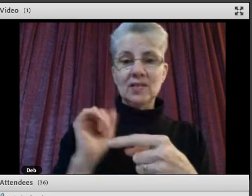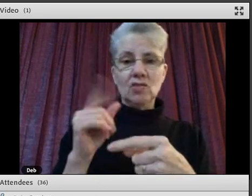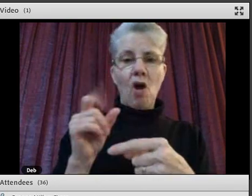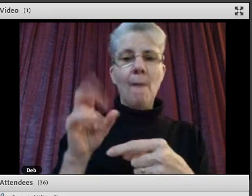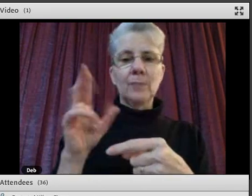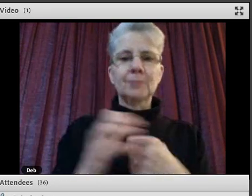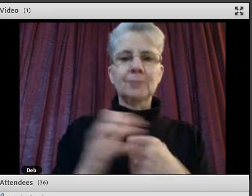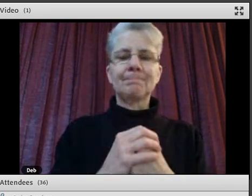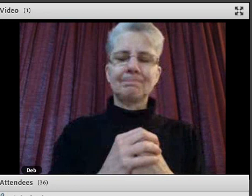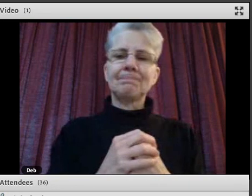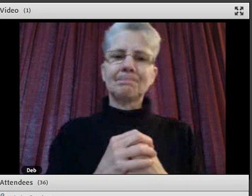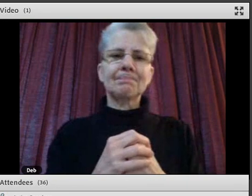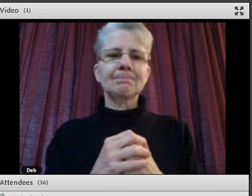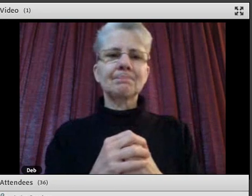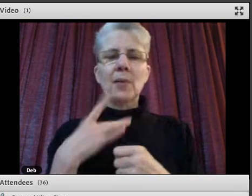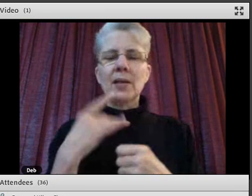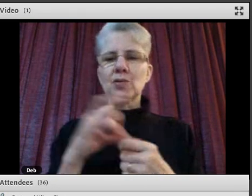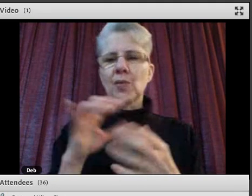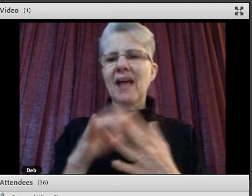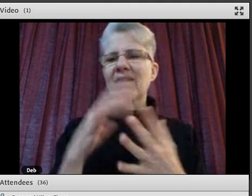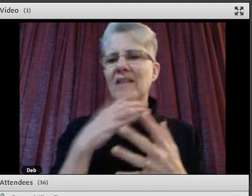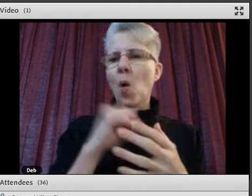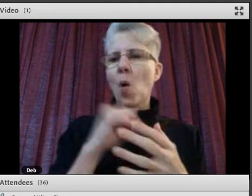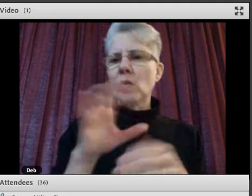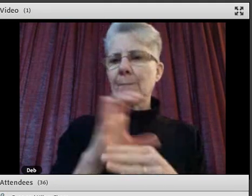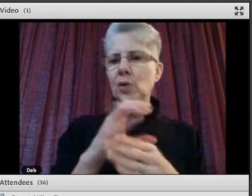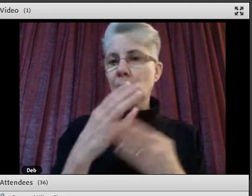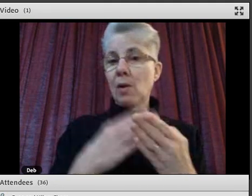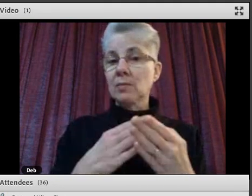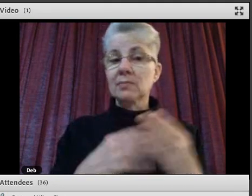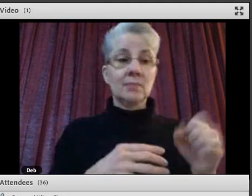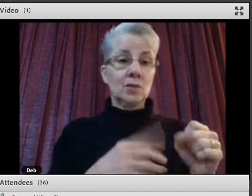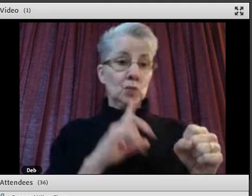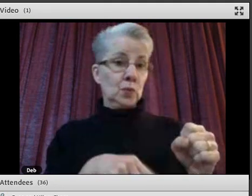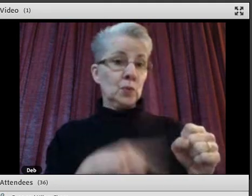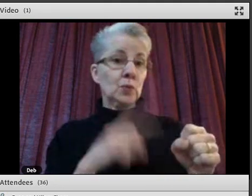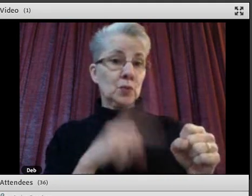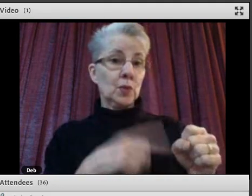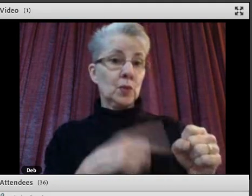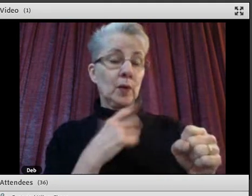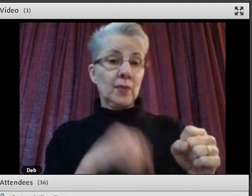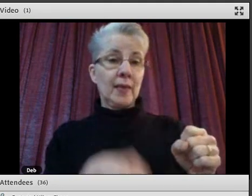I would like to do that. I have a lot of old computer parts. Hilary: Mm-hmm. Hey, we got the tips.